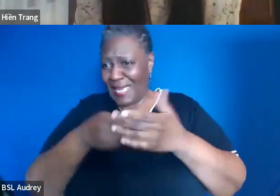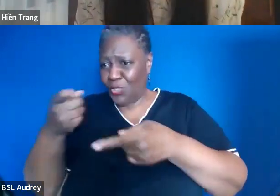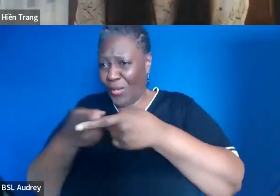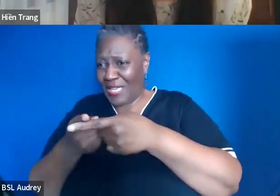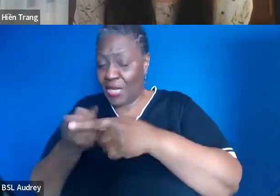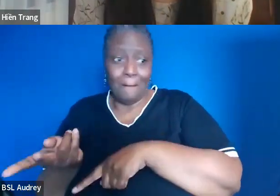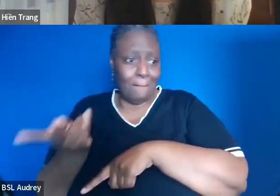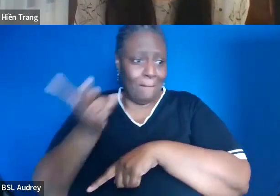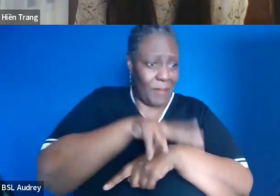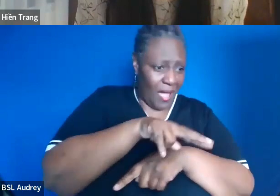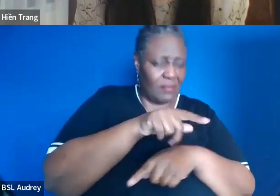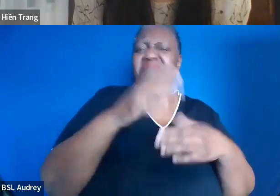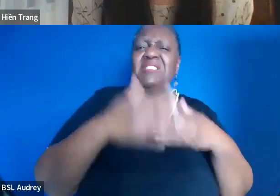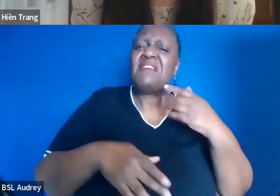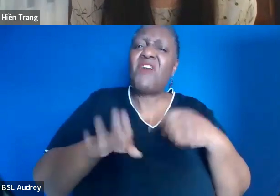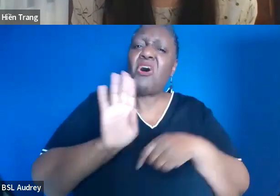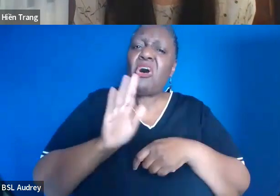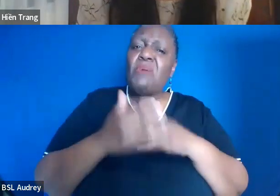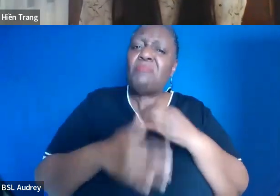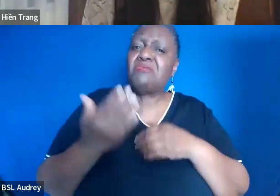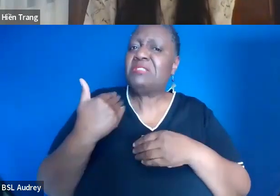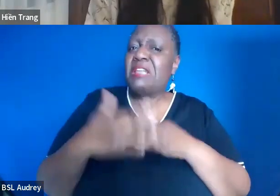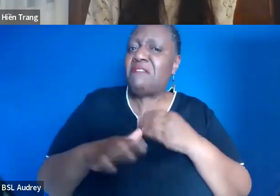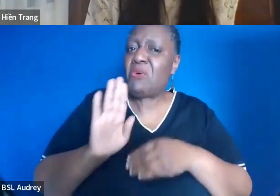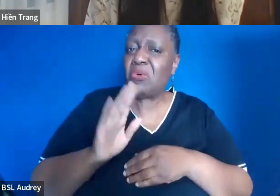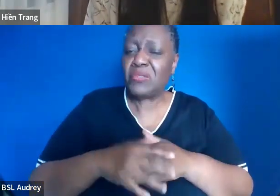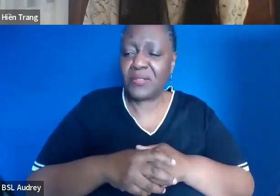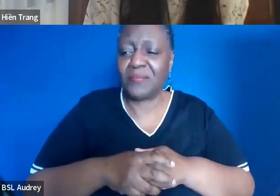you know really heard of that as a continual process um as a concept process for someone